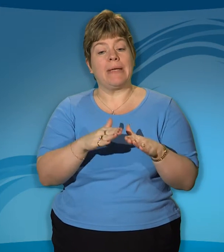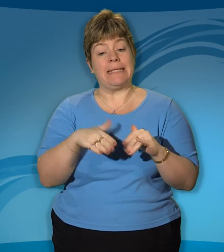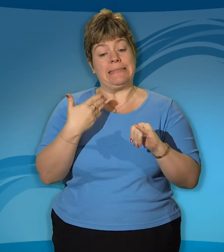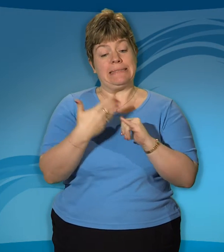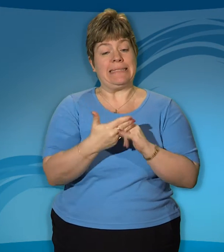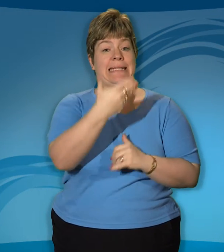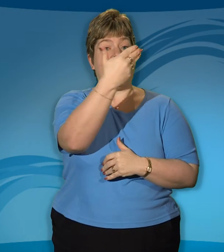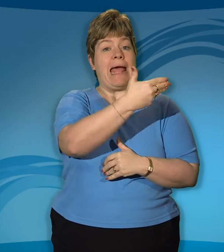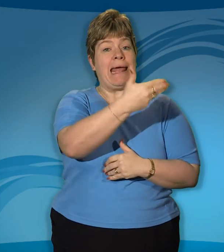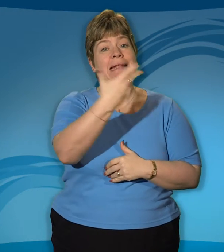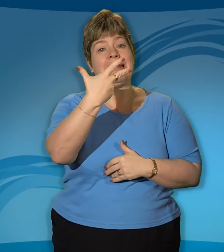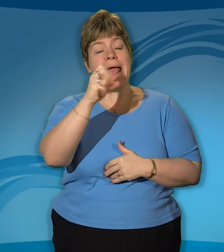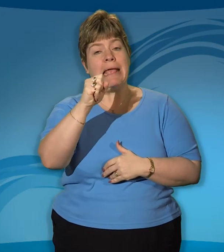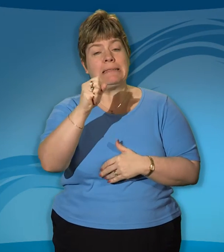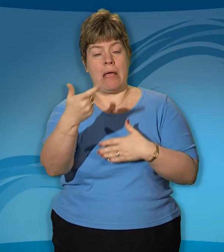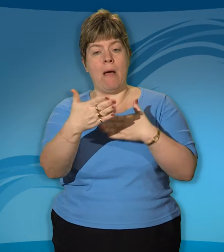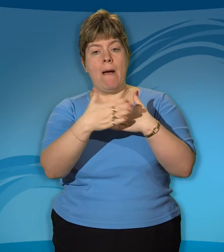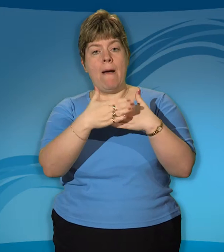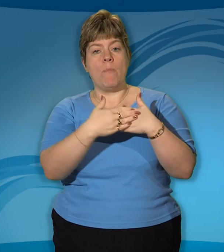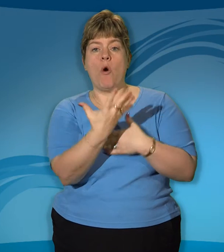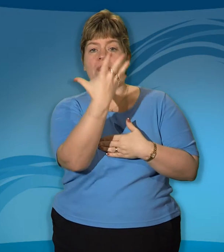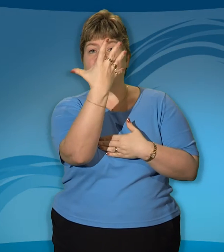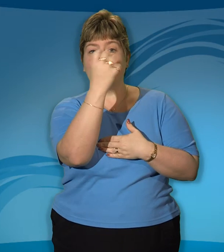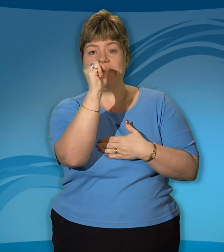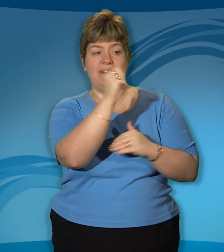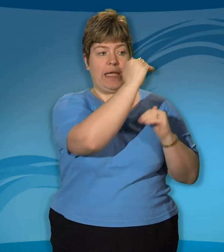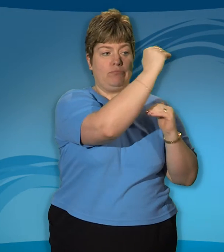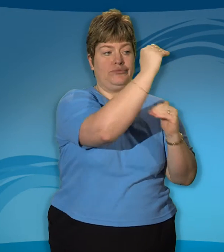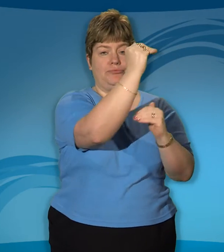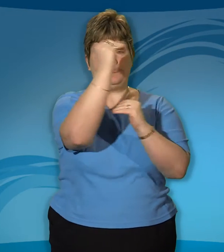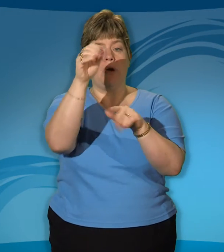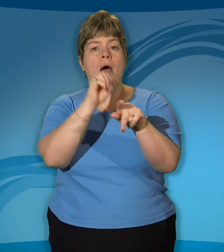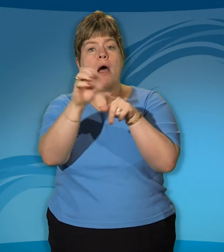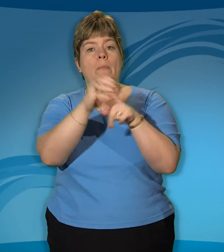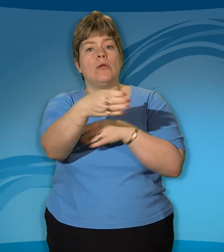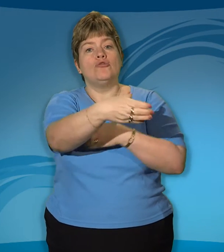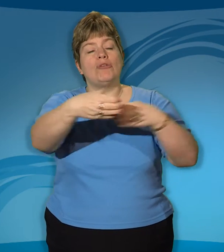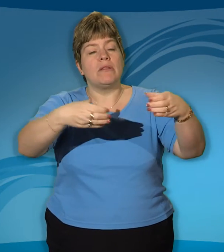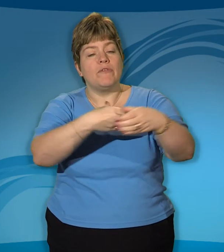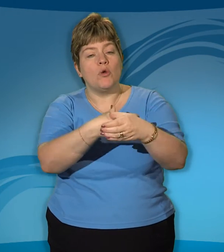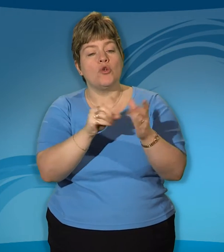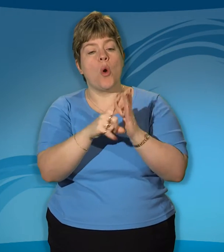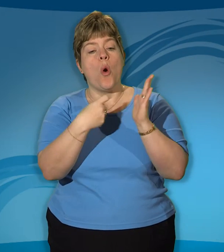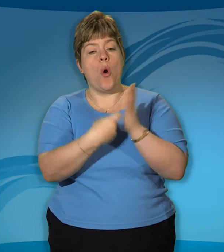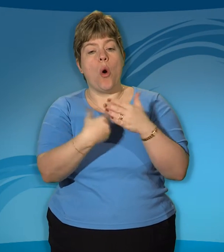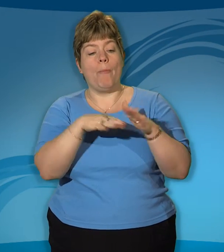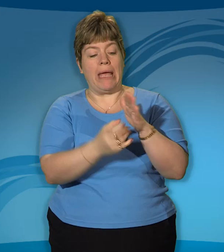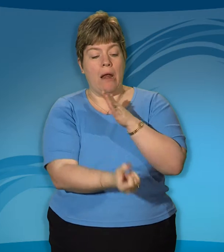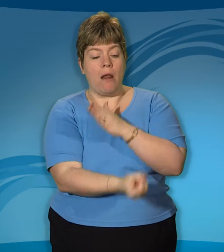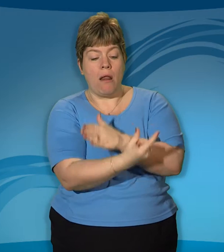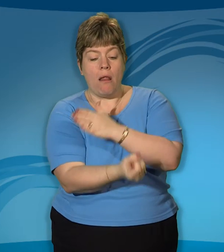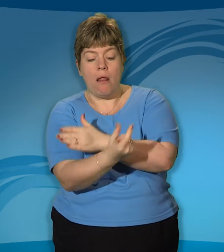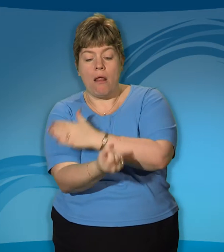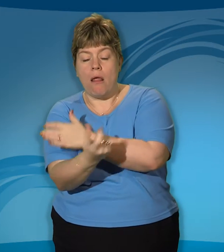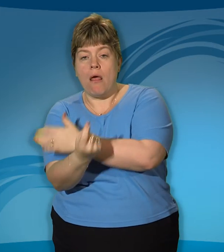Have you received multiple (50 units or, on more than 20 occasions) transfusions of blood